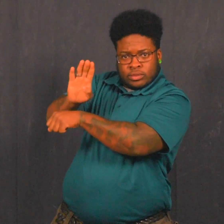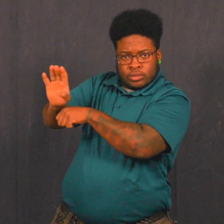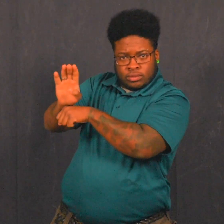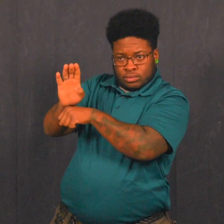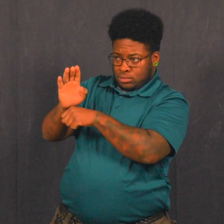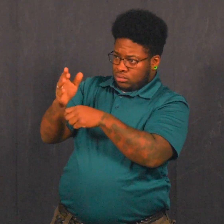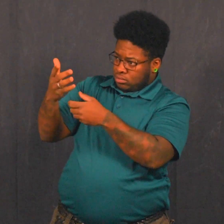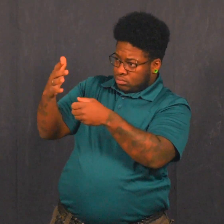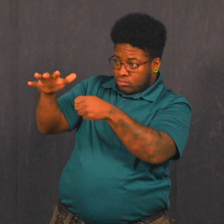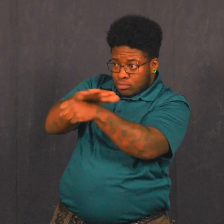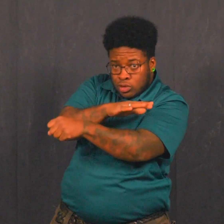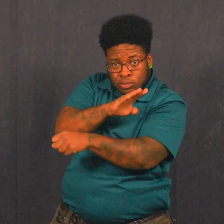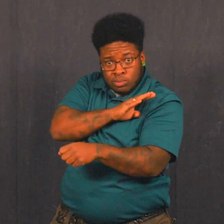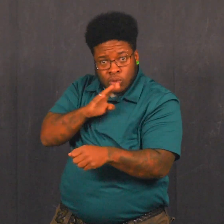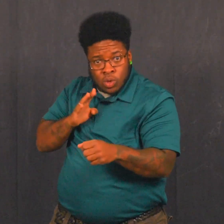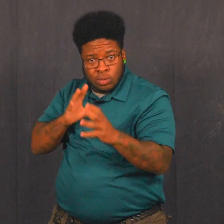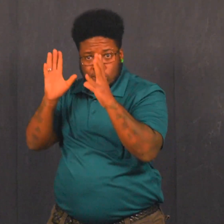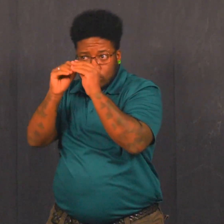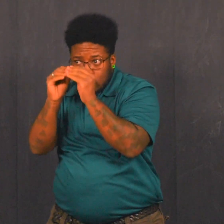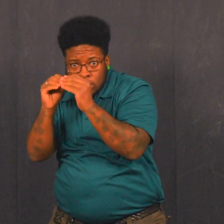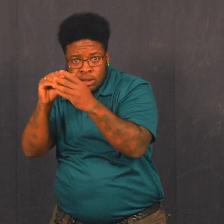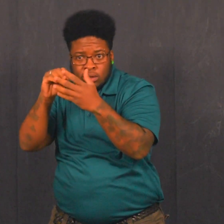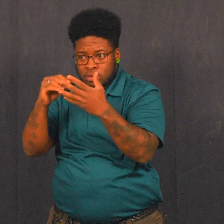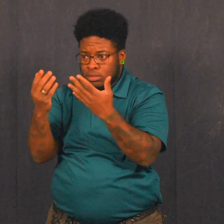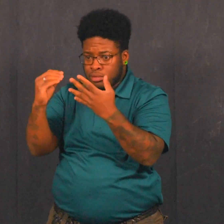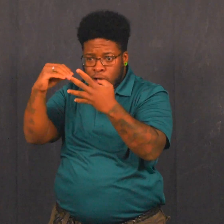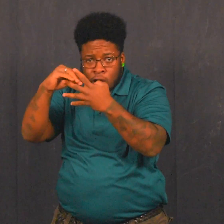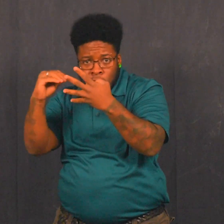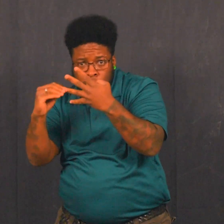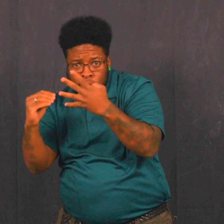in between full board meetings; and